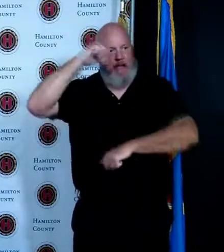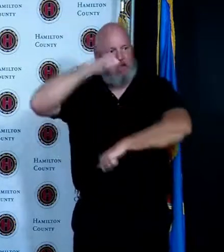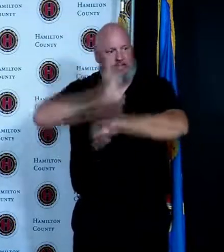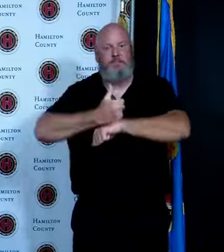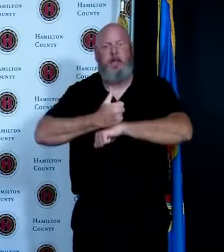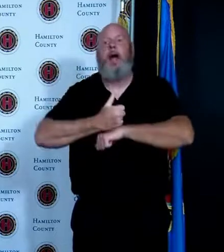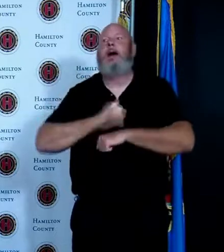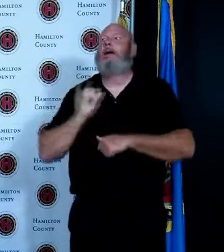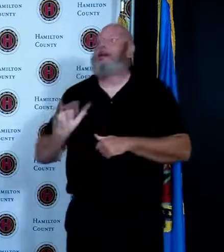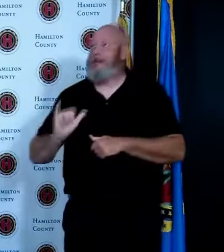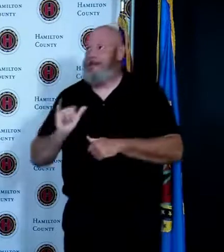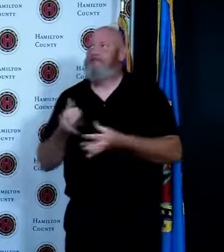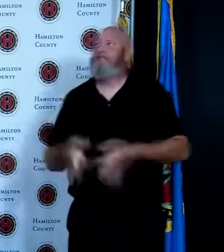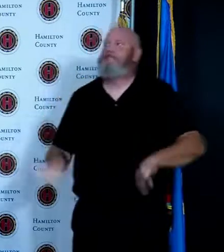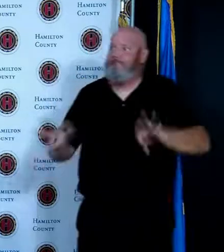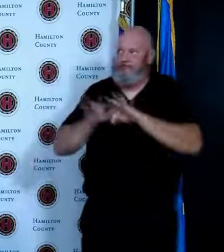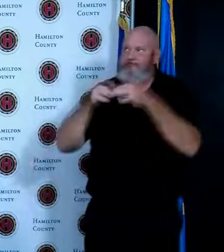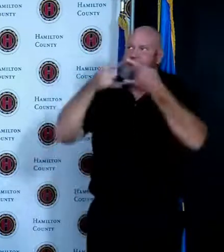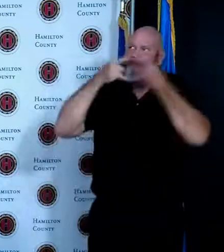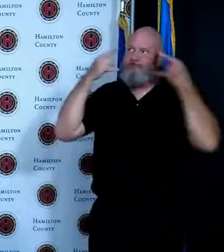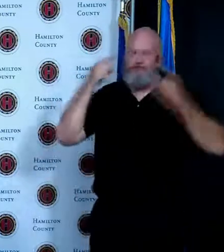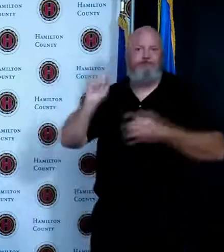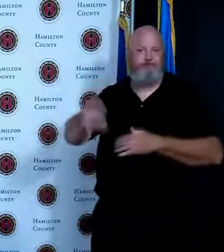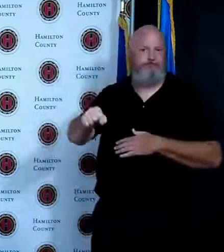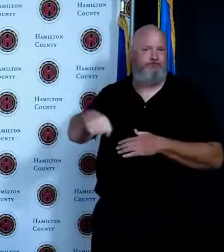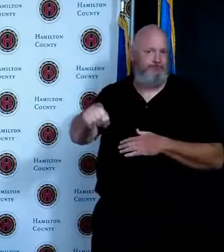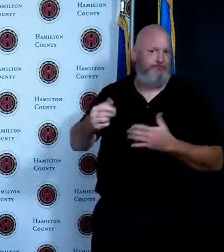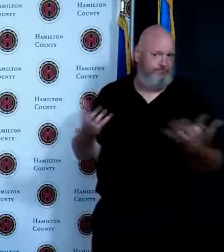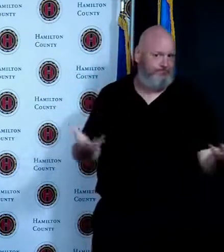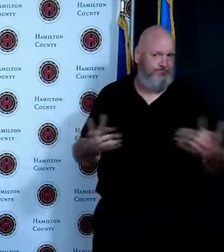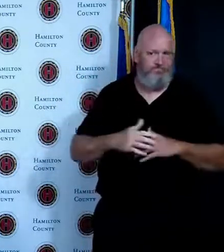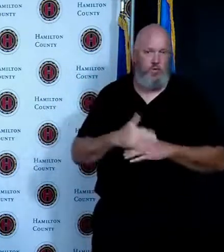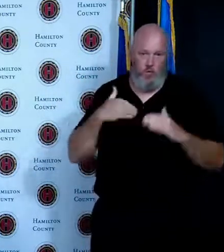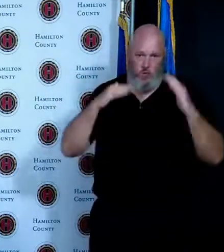where we are all on board here because this is the way to keep people safe as